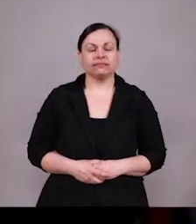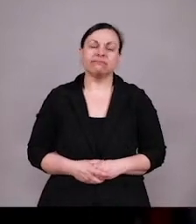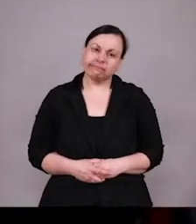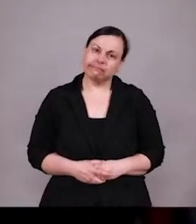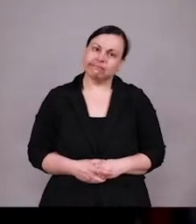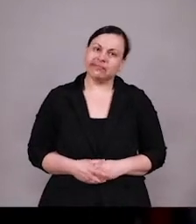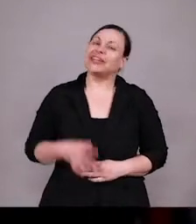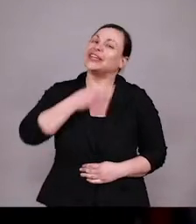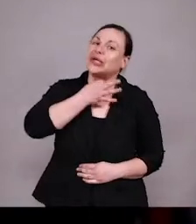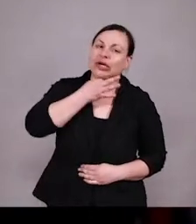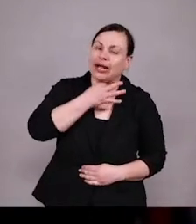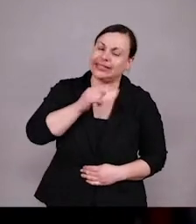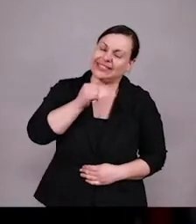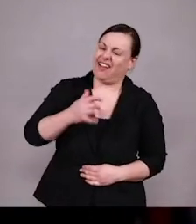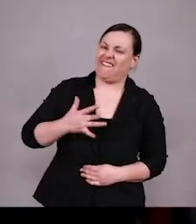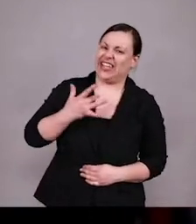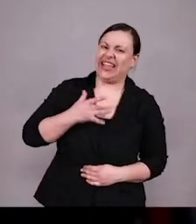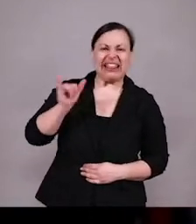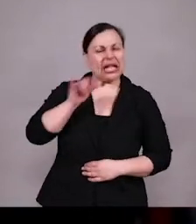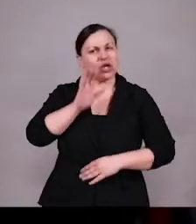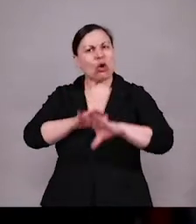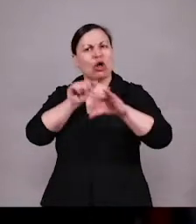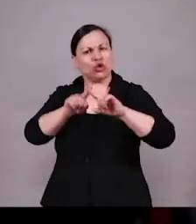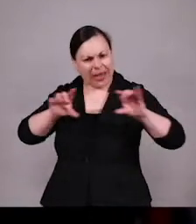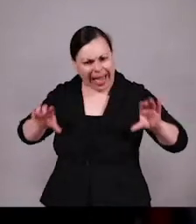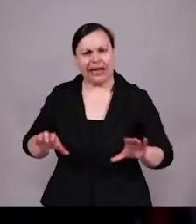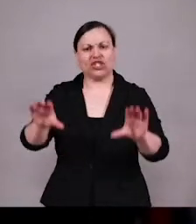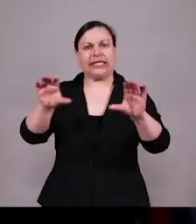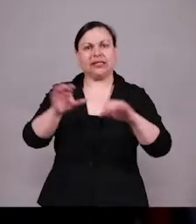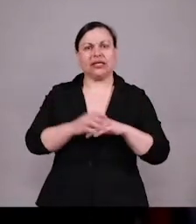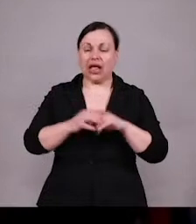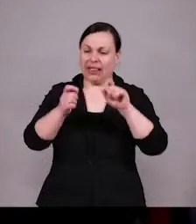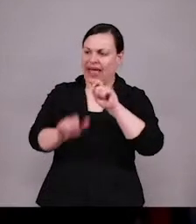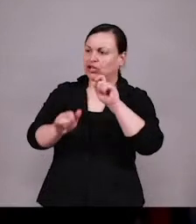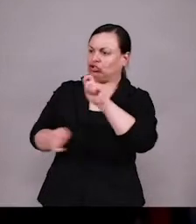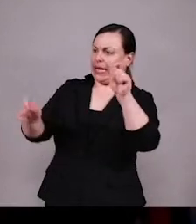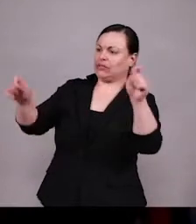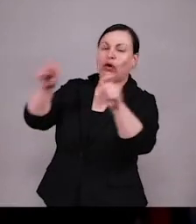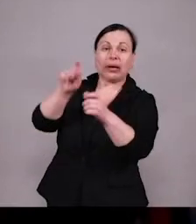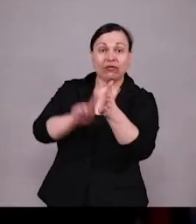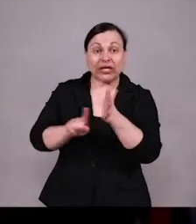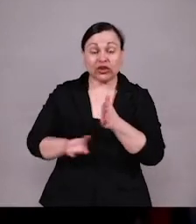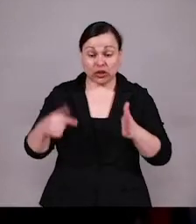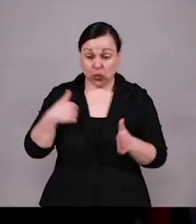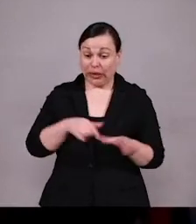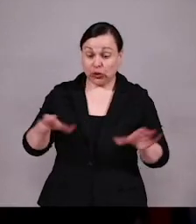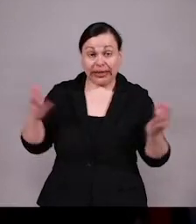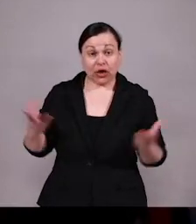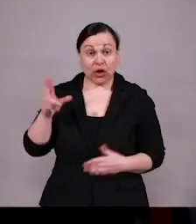Curiosity is not a feeling; it’s a call to action. The transformative research conducted at UNM is